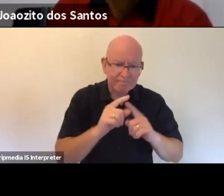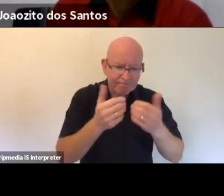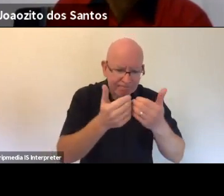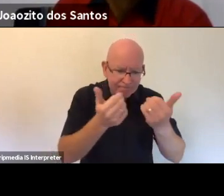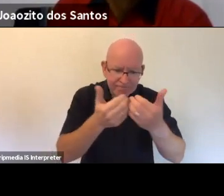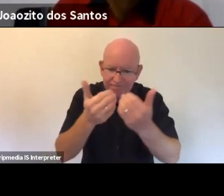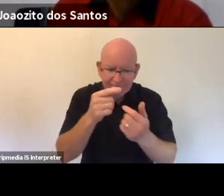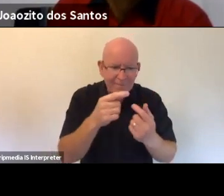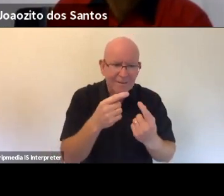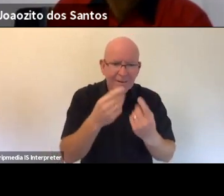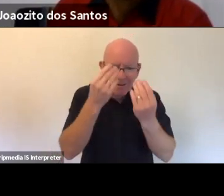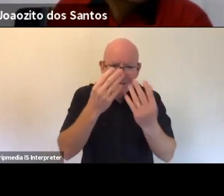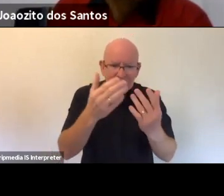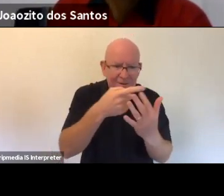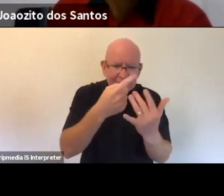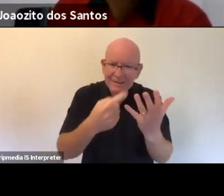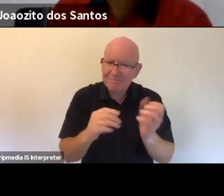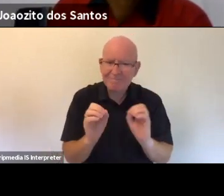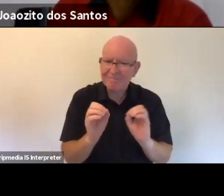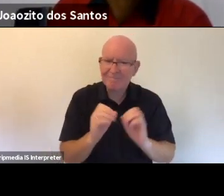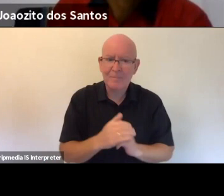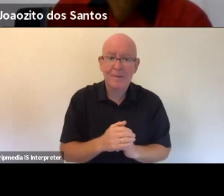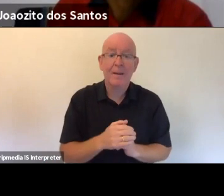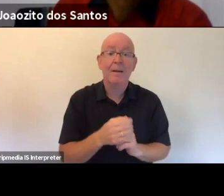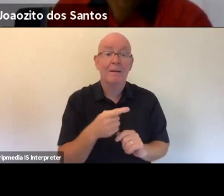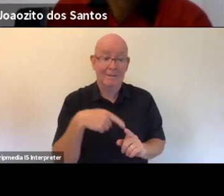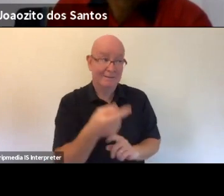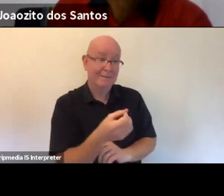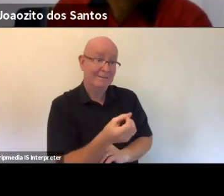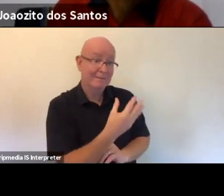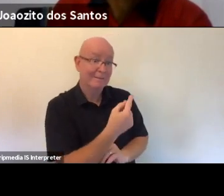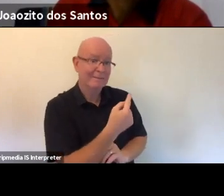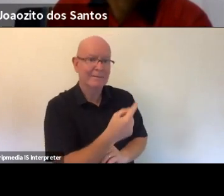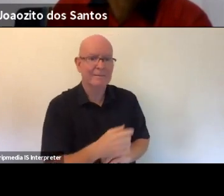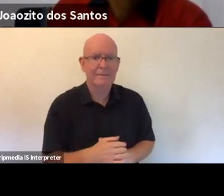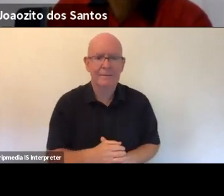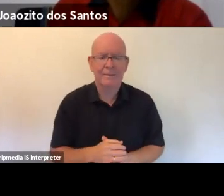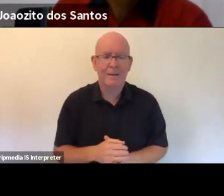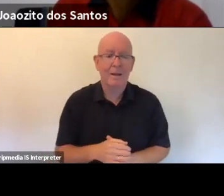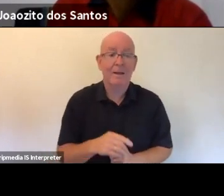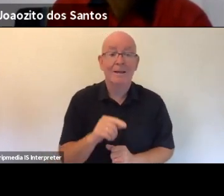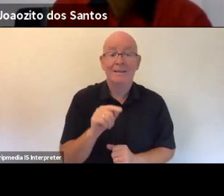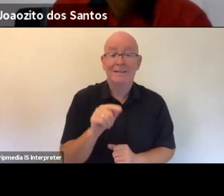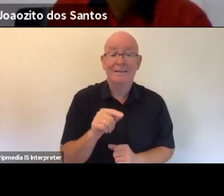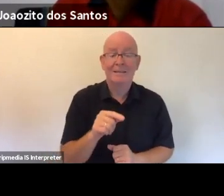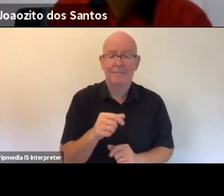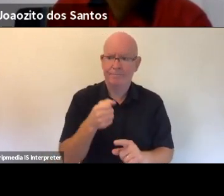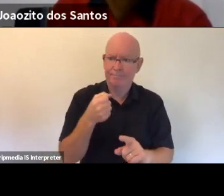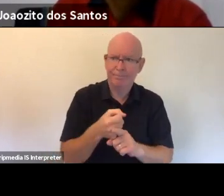and the risk towards the Corona Virus. For example, we know that in [unintelligible]